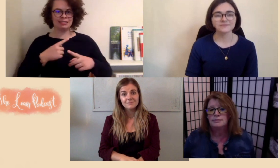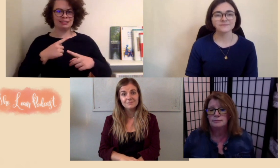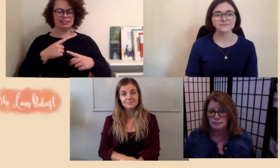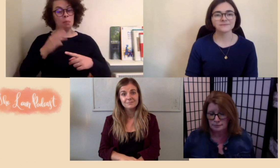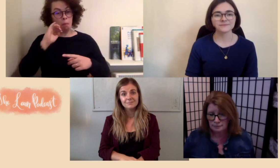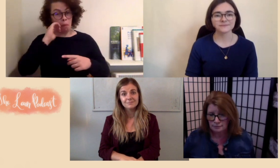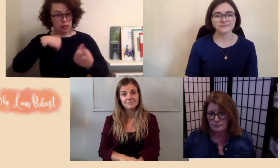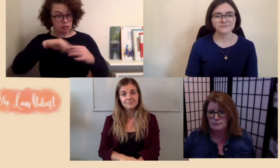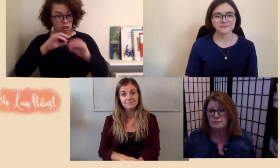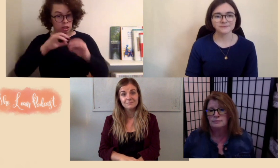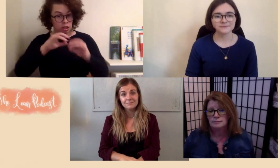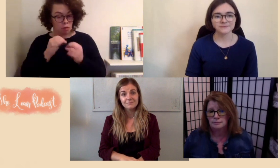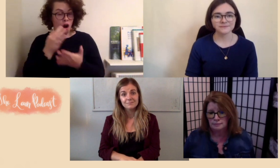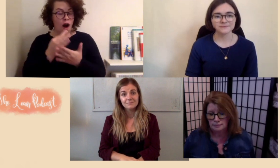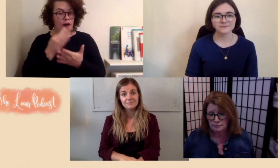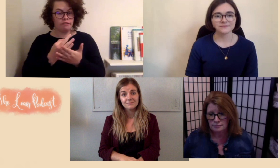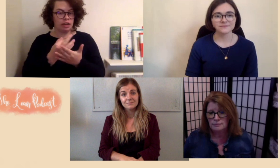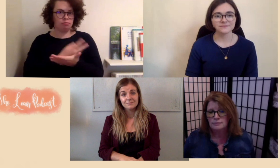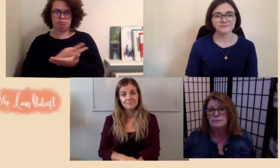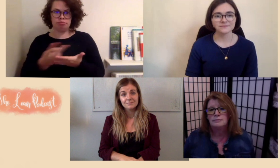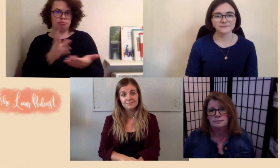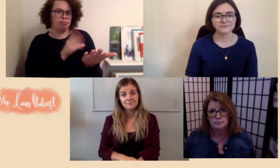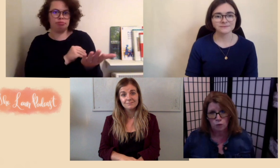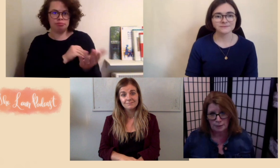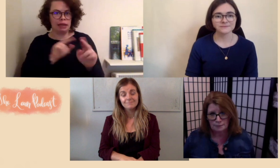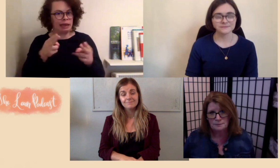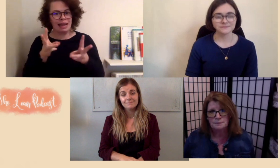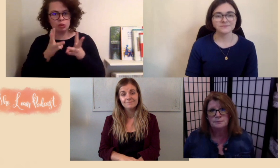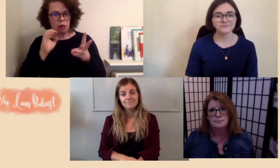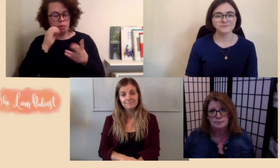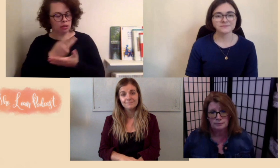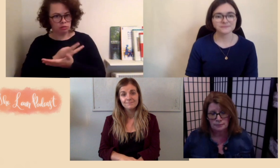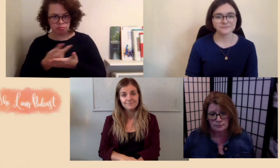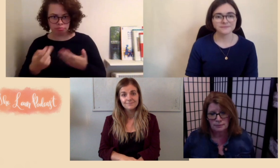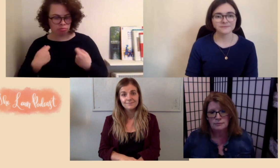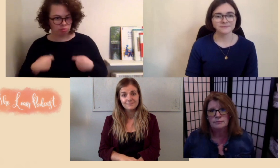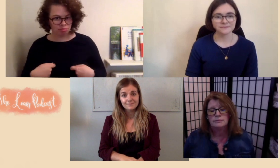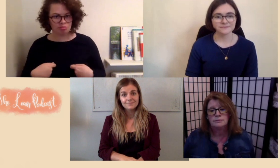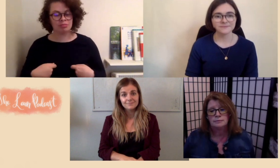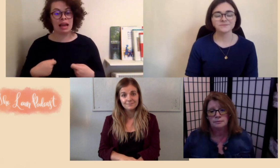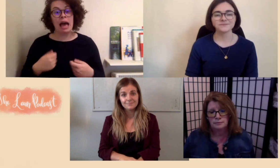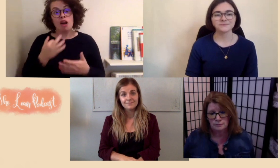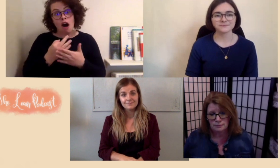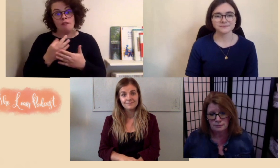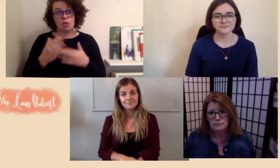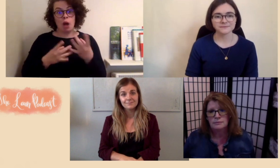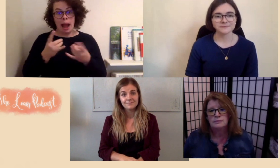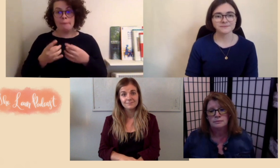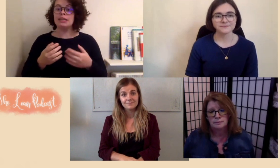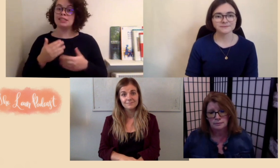And with everything that's going on, you don't realize until it's too late. So it's critical to put a name on things